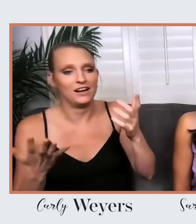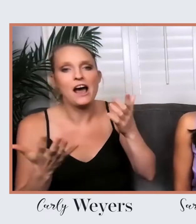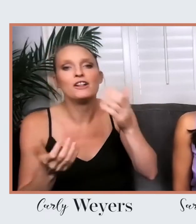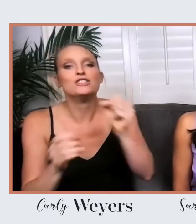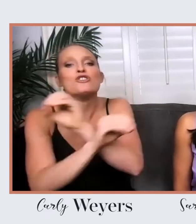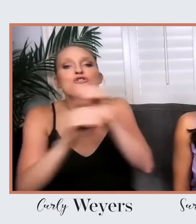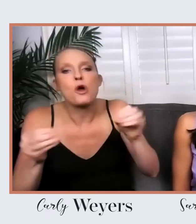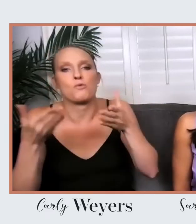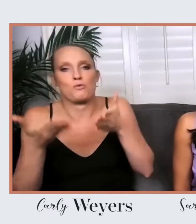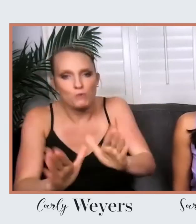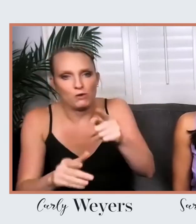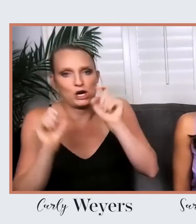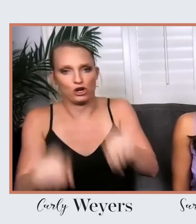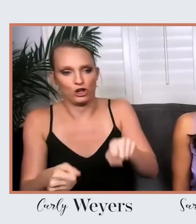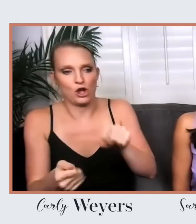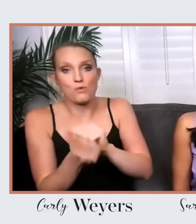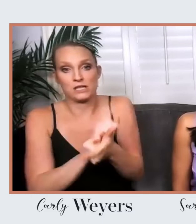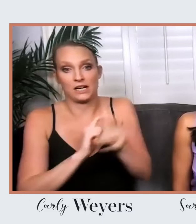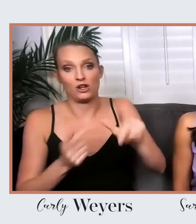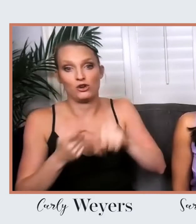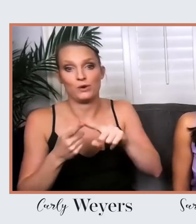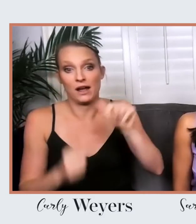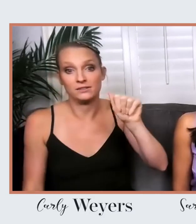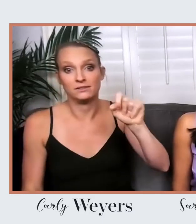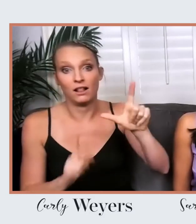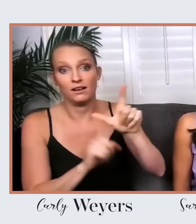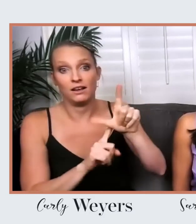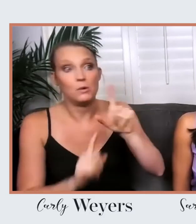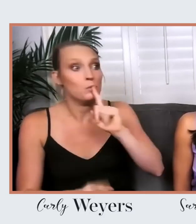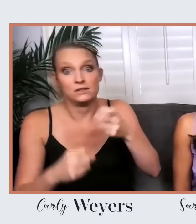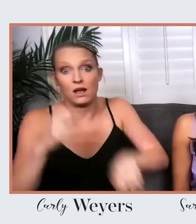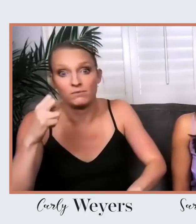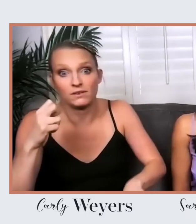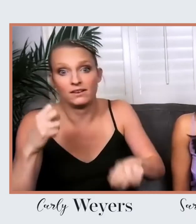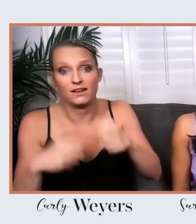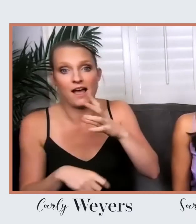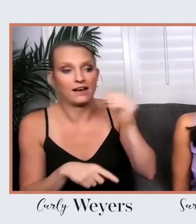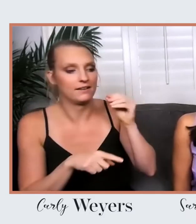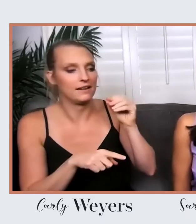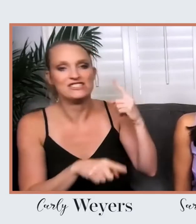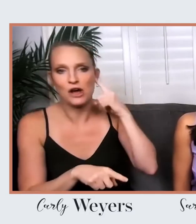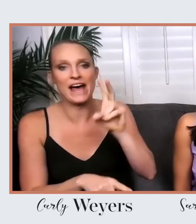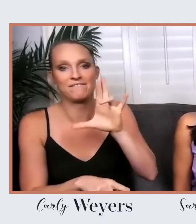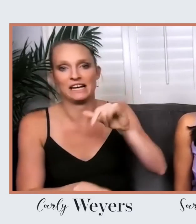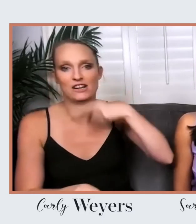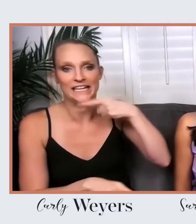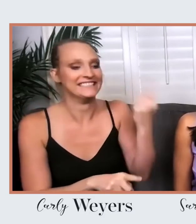because there's no way that you can translate that to ASL. It's difficult, and it sounds very